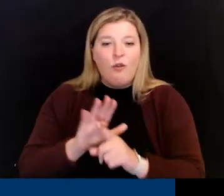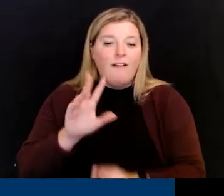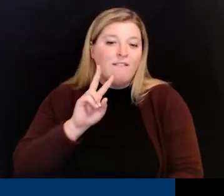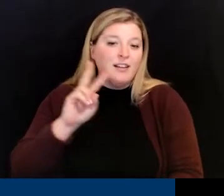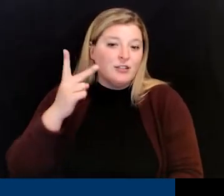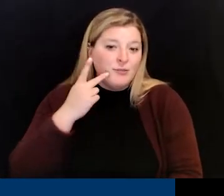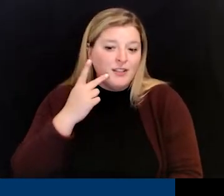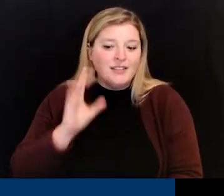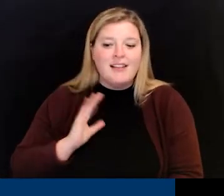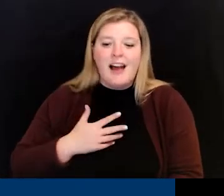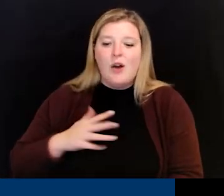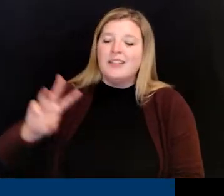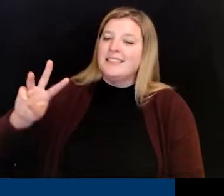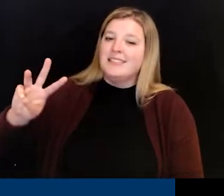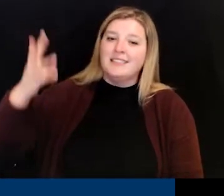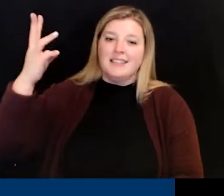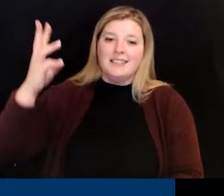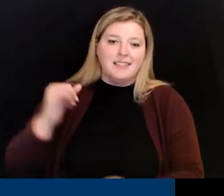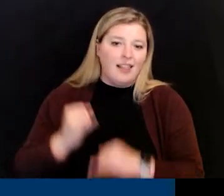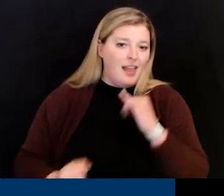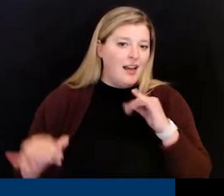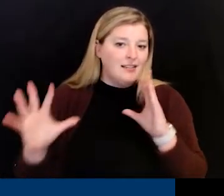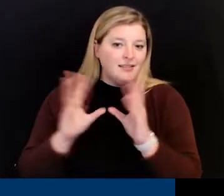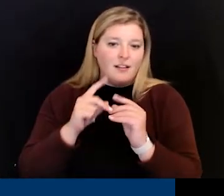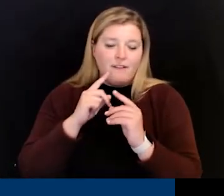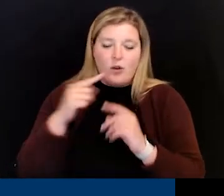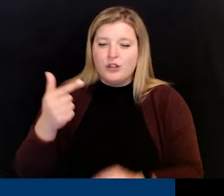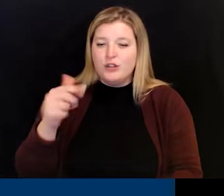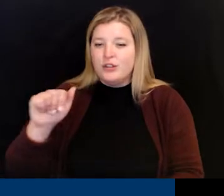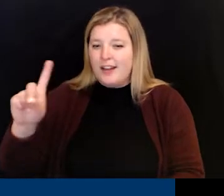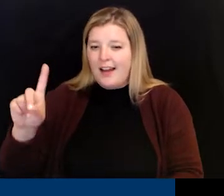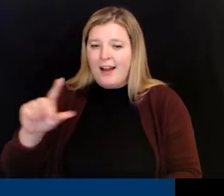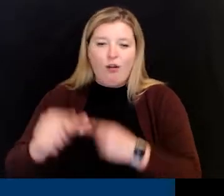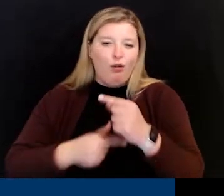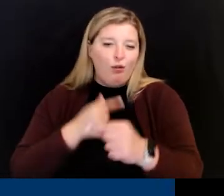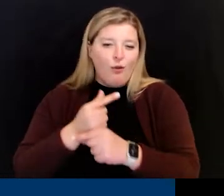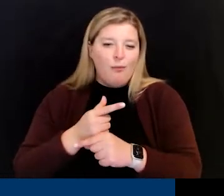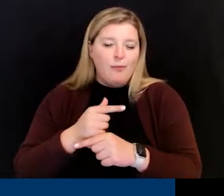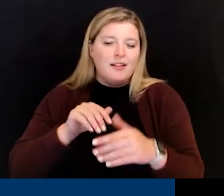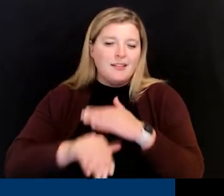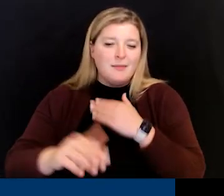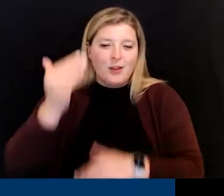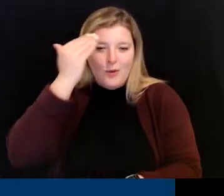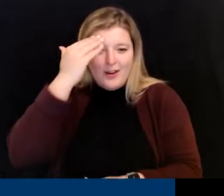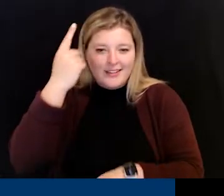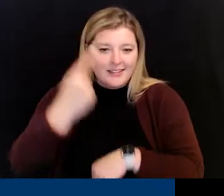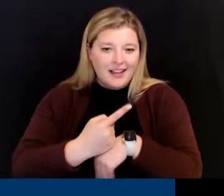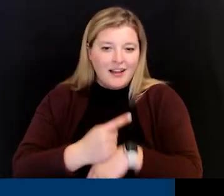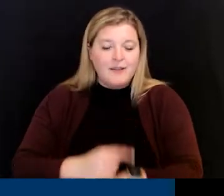of Global Accessibility Awareness Day. The State Accessibility Standards